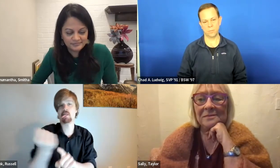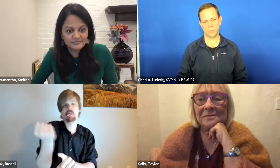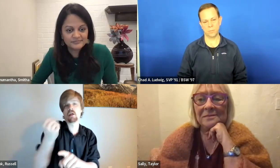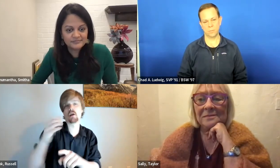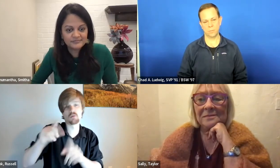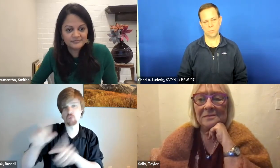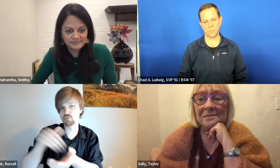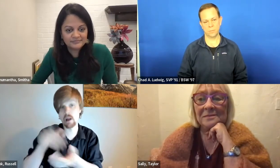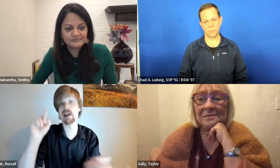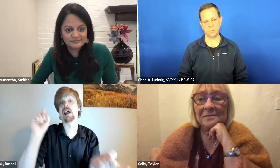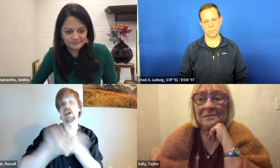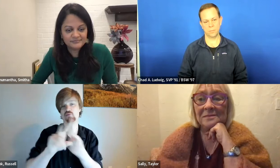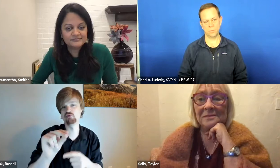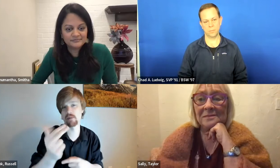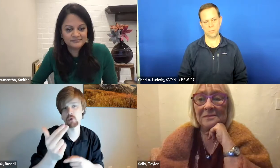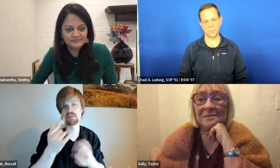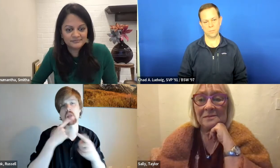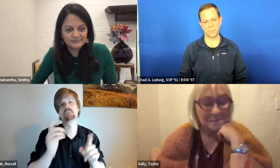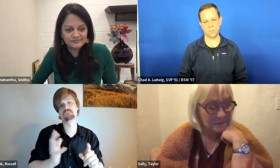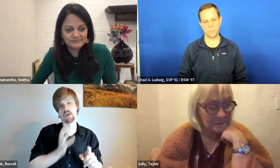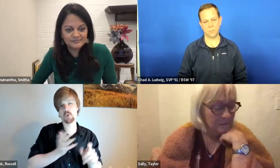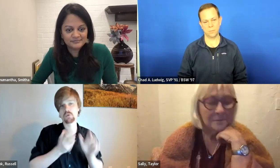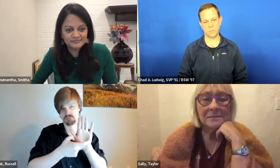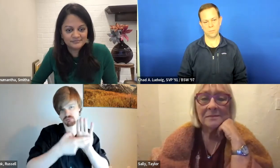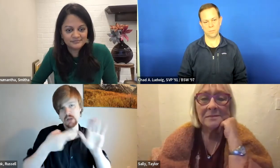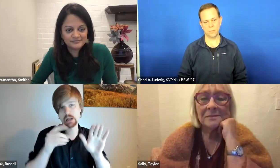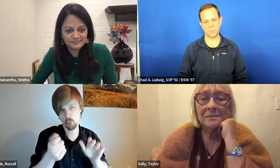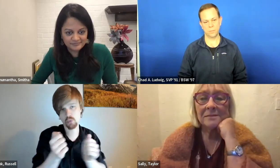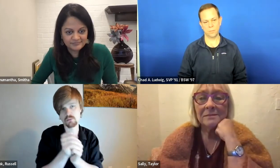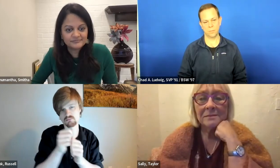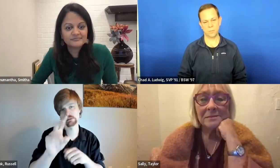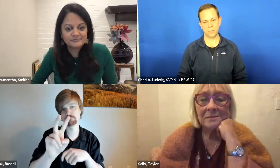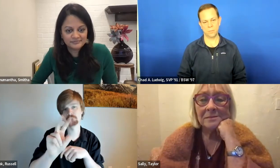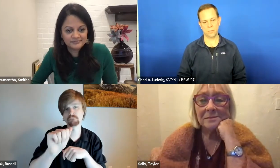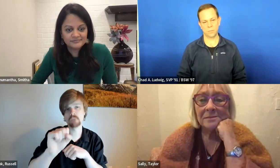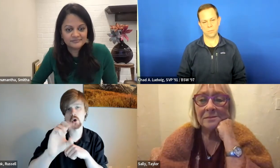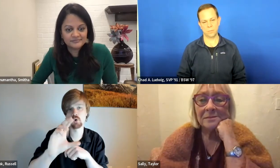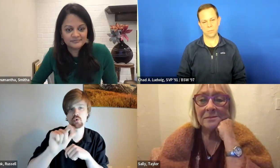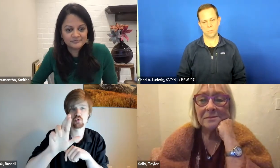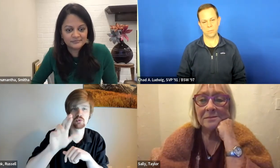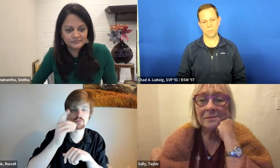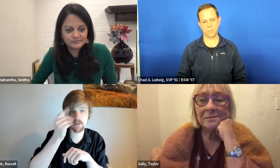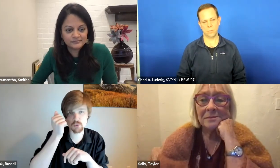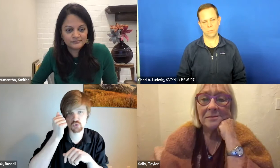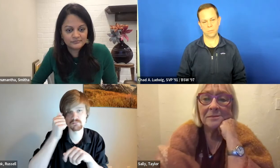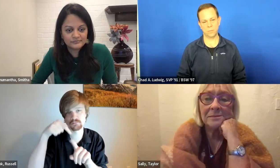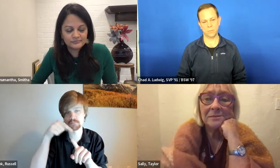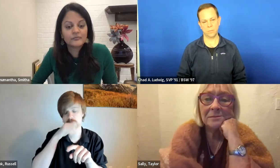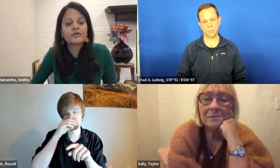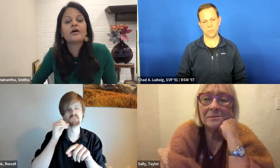I mean, everybody's situation is different-- but we ended up taking him to the doctor in 2013, and that's when he got the formal diagnosis